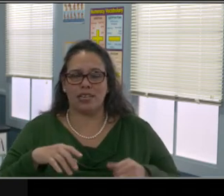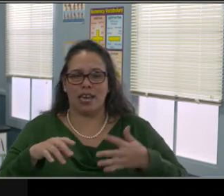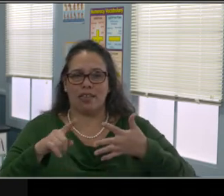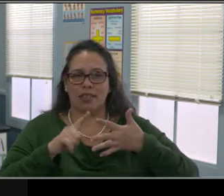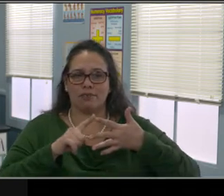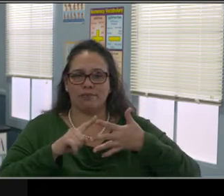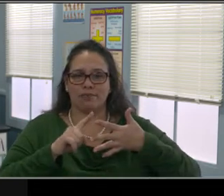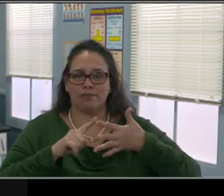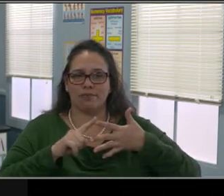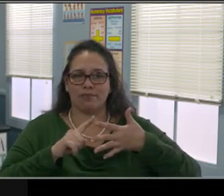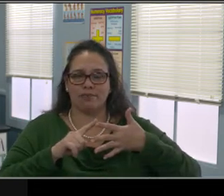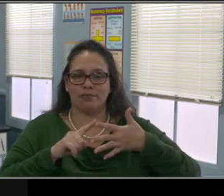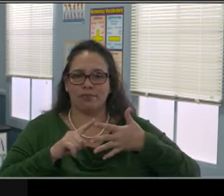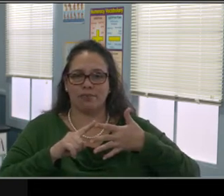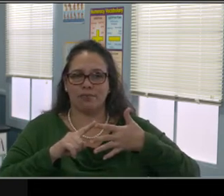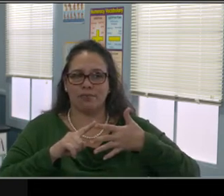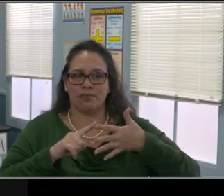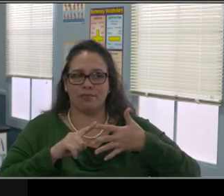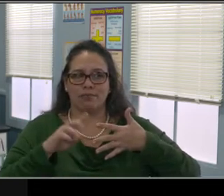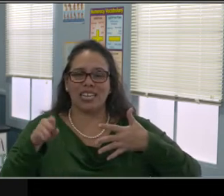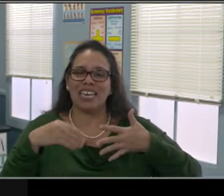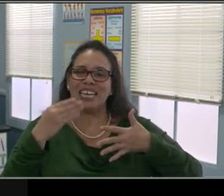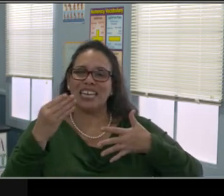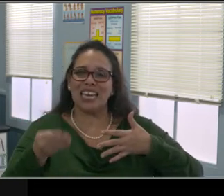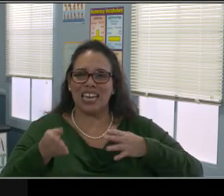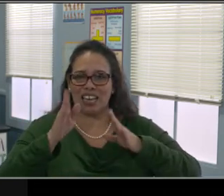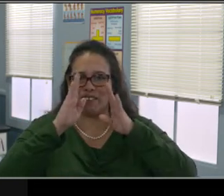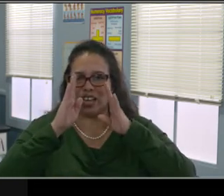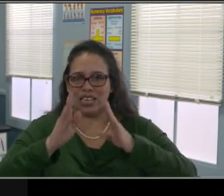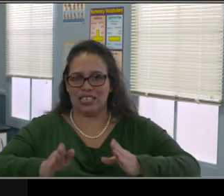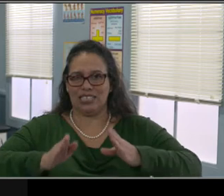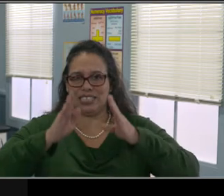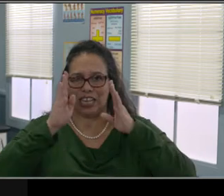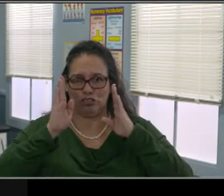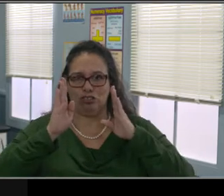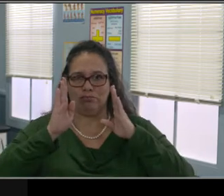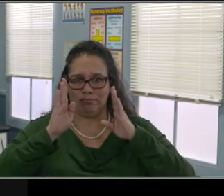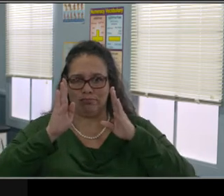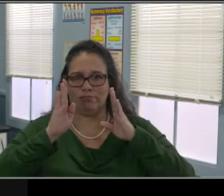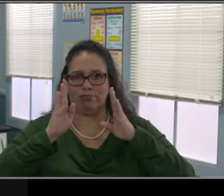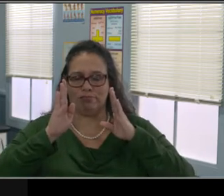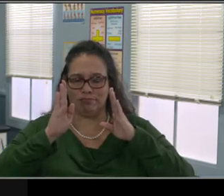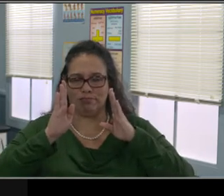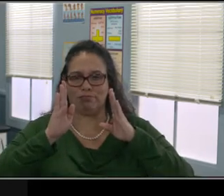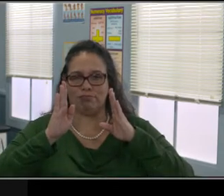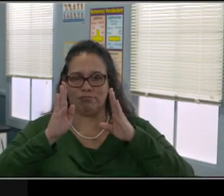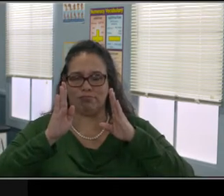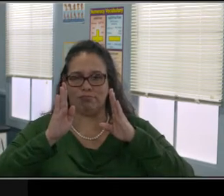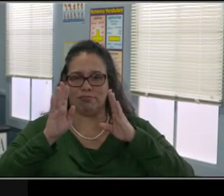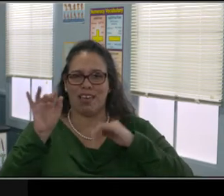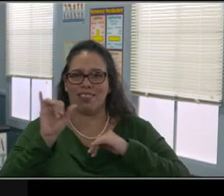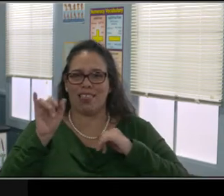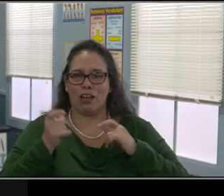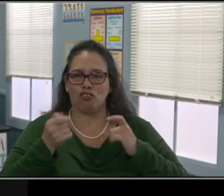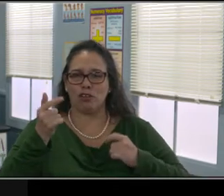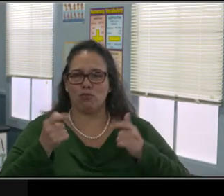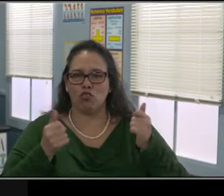Managing your own anger. Next slide. Now there are ineffective ways we express our anger.